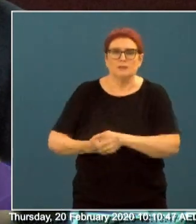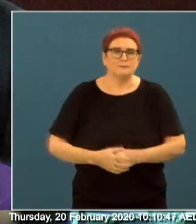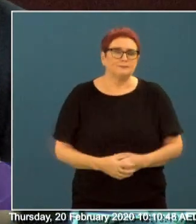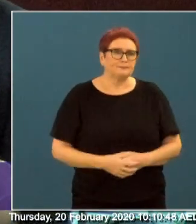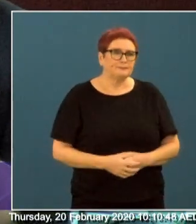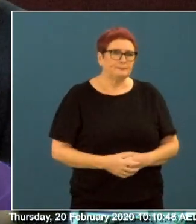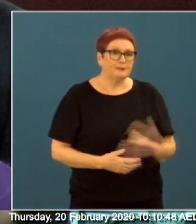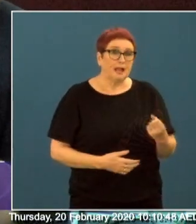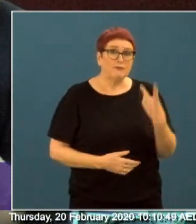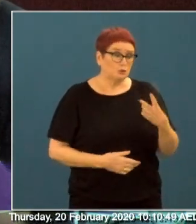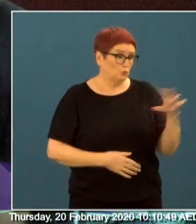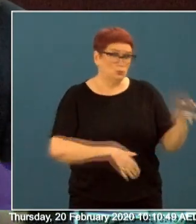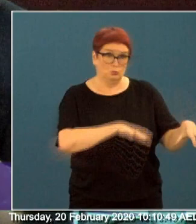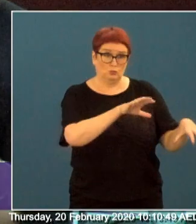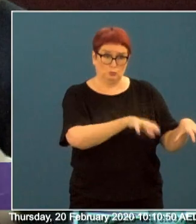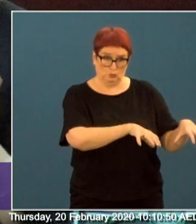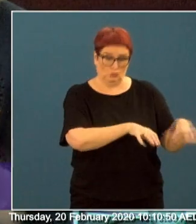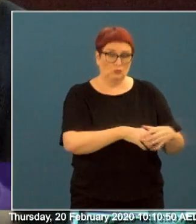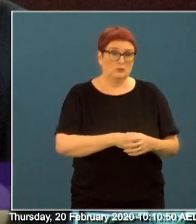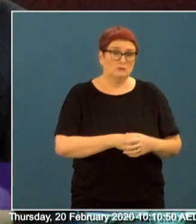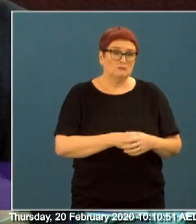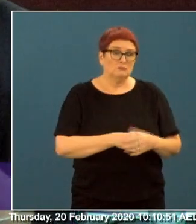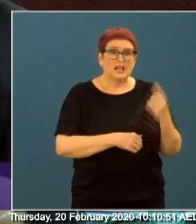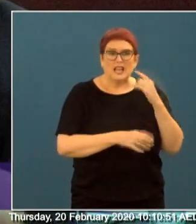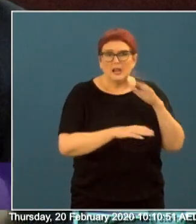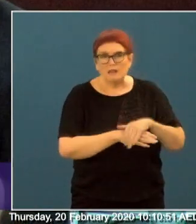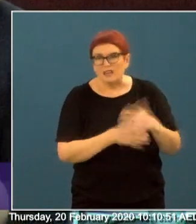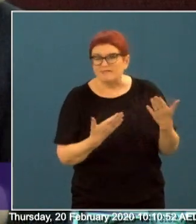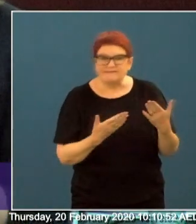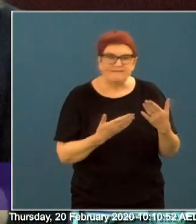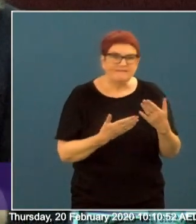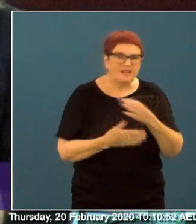We hear a lot about private health insurance and the attrition of people